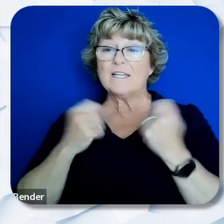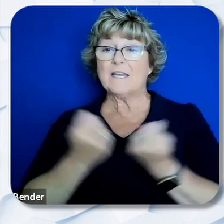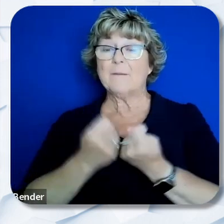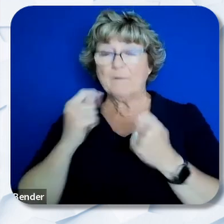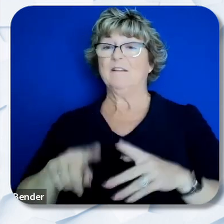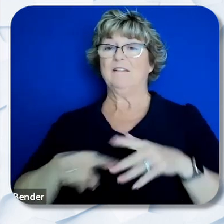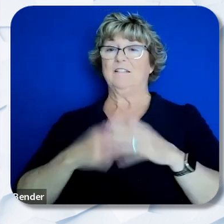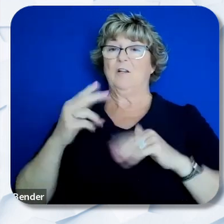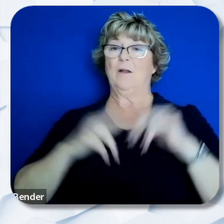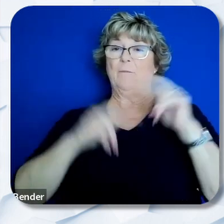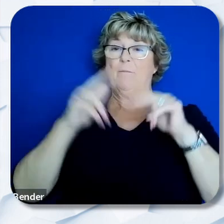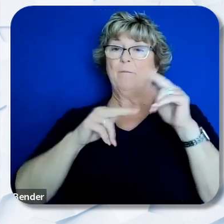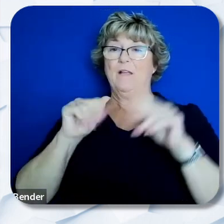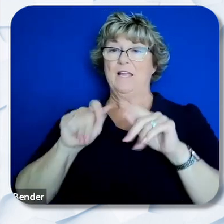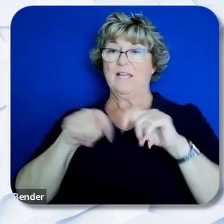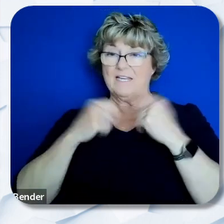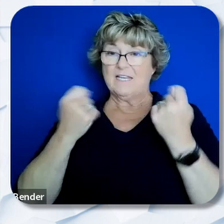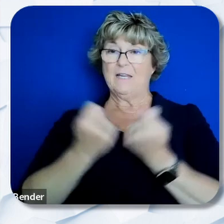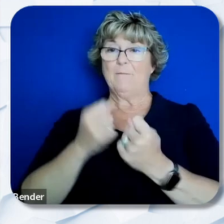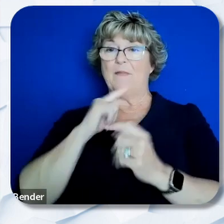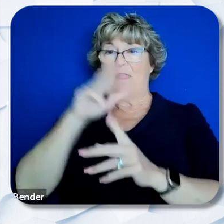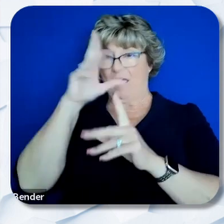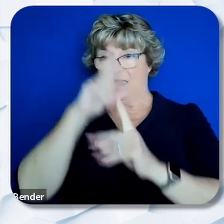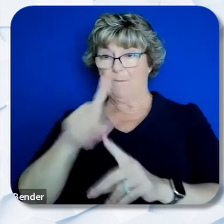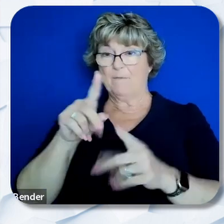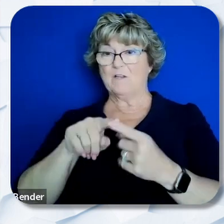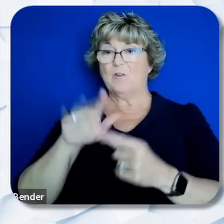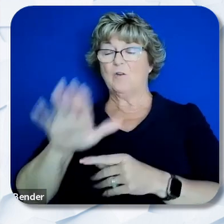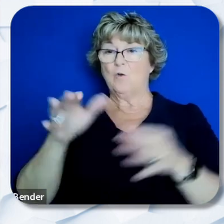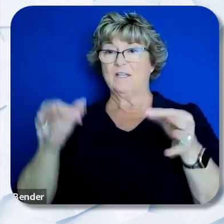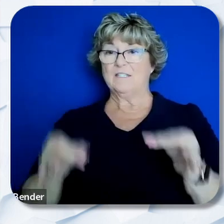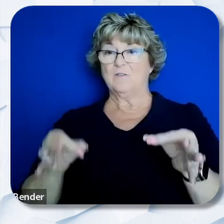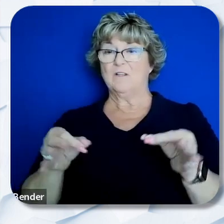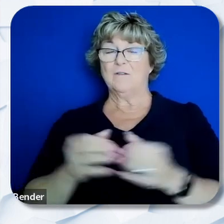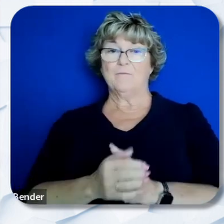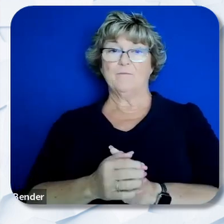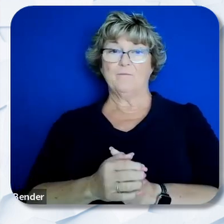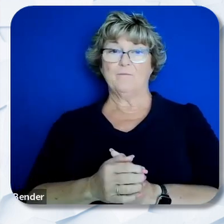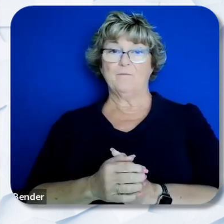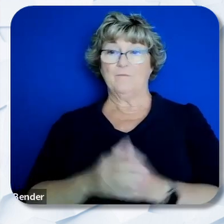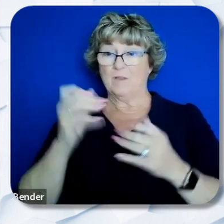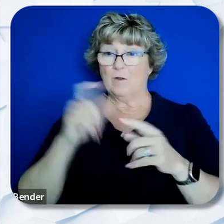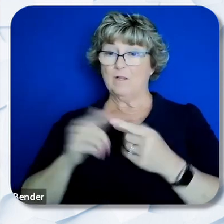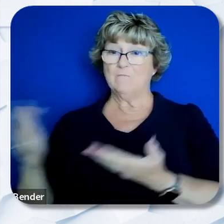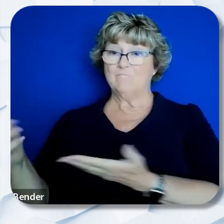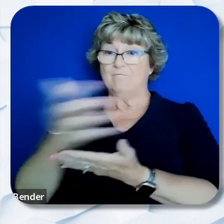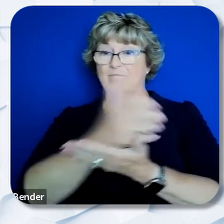a brand new team. That is up to your discretion. And you want to start collecting that data.